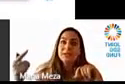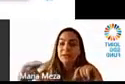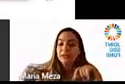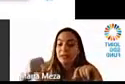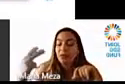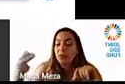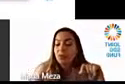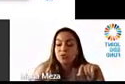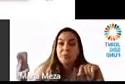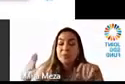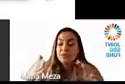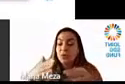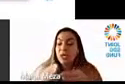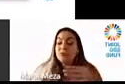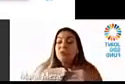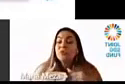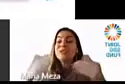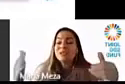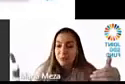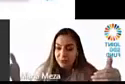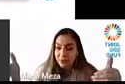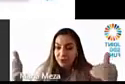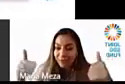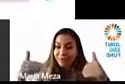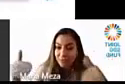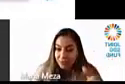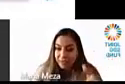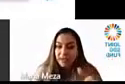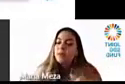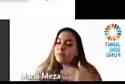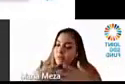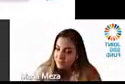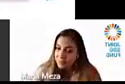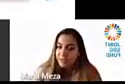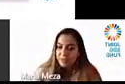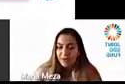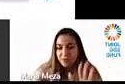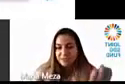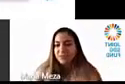an initiative that has one two men or let's say 60% is women you can also enter it is not that